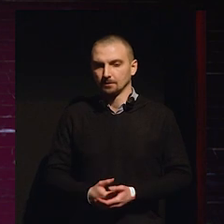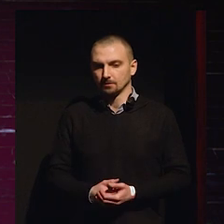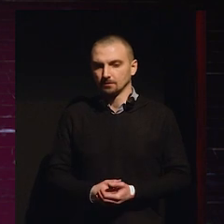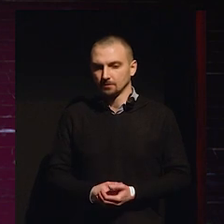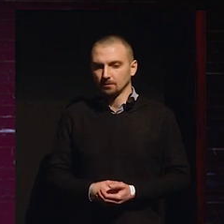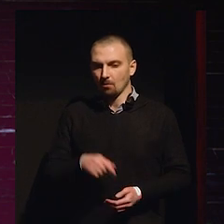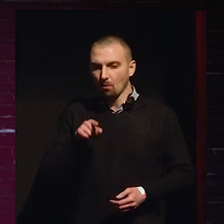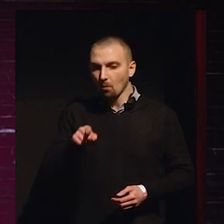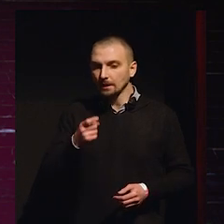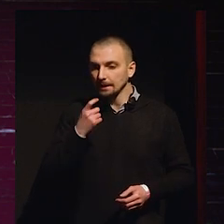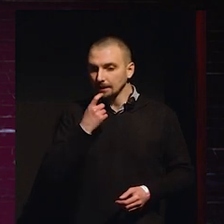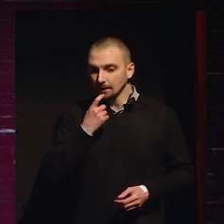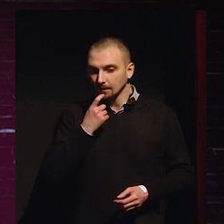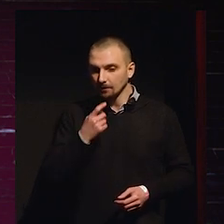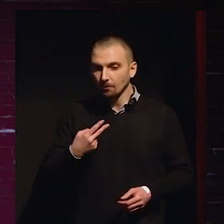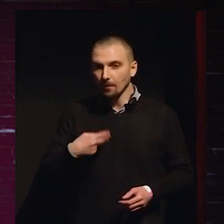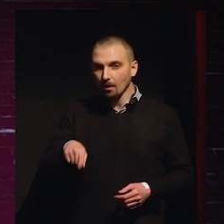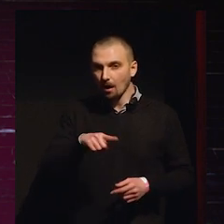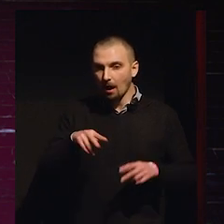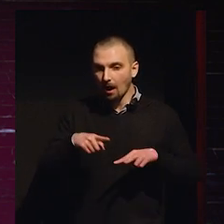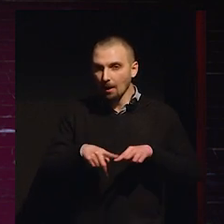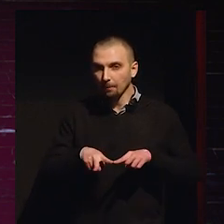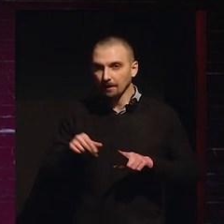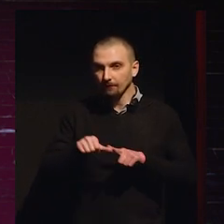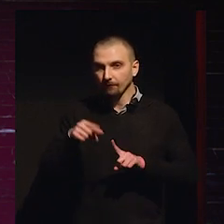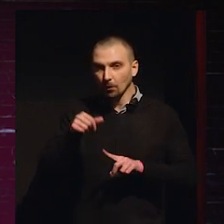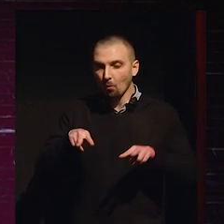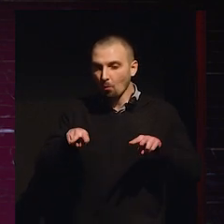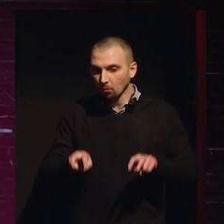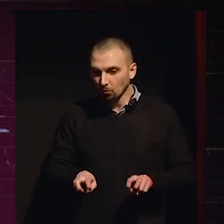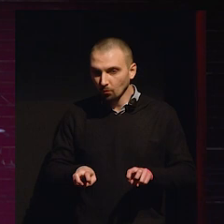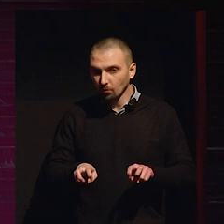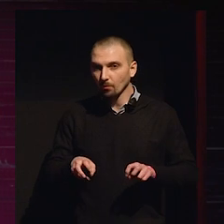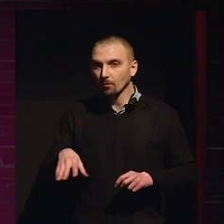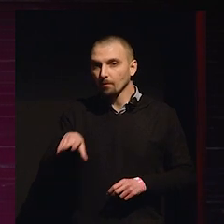In those years, when we sat at the halls, our idealistic lecturers taught us this;